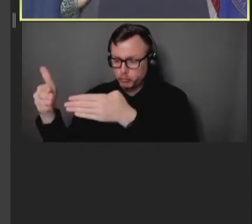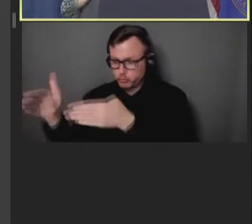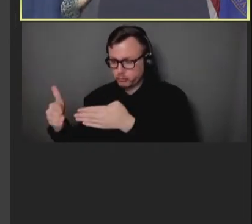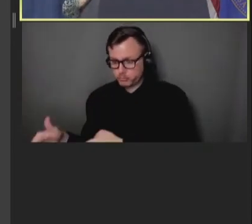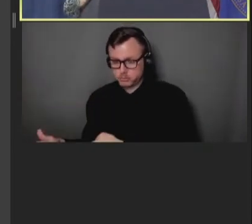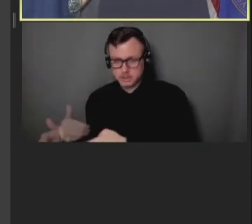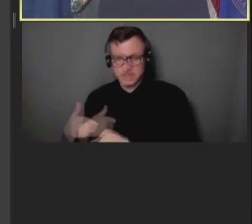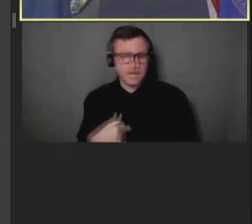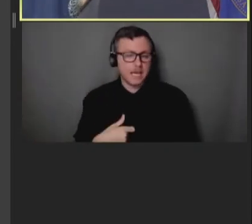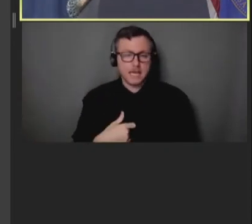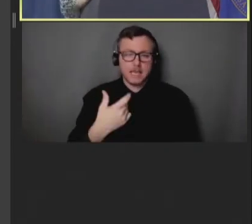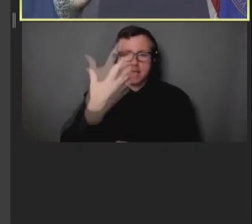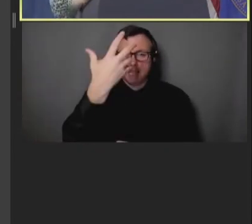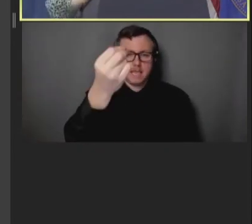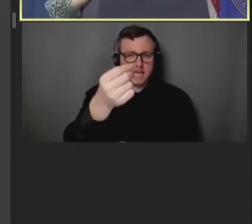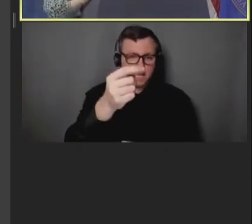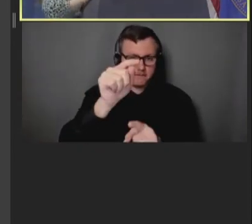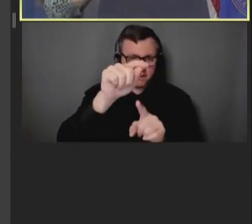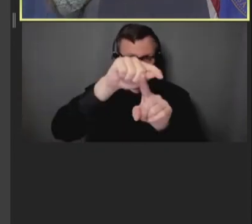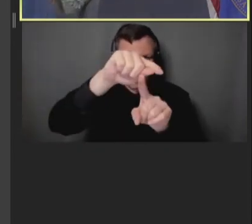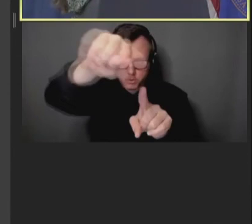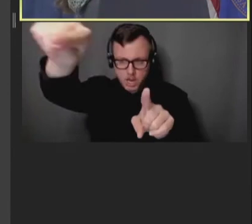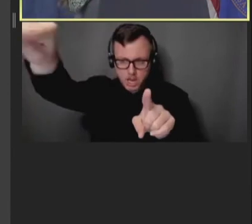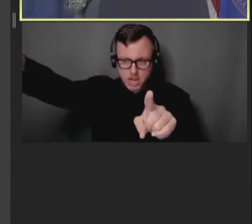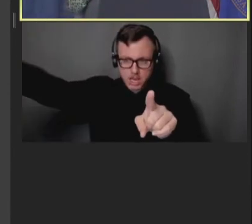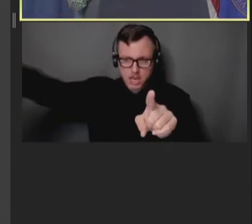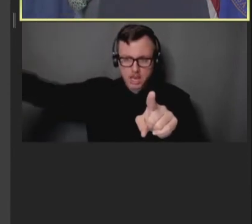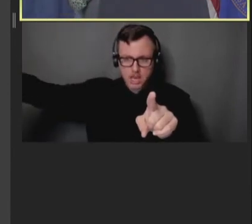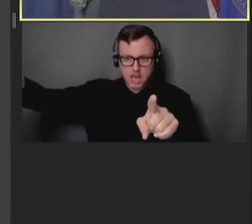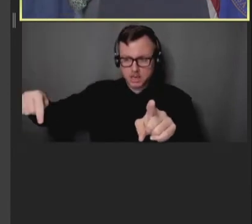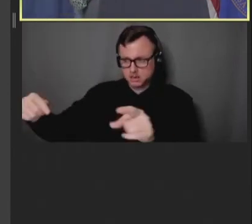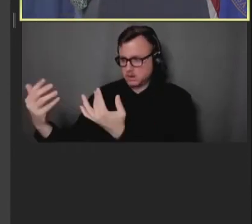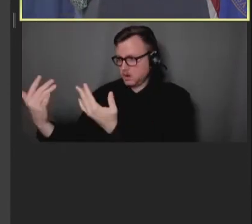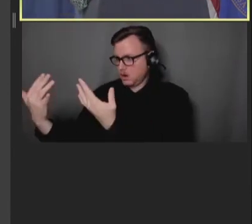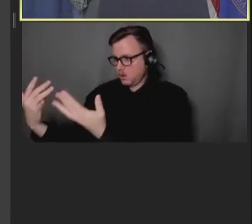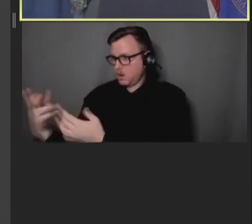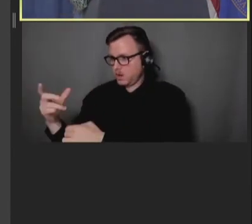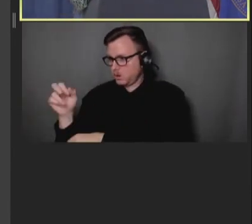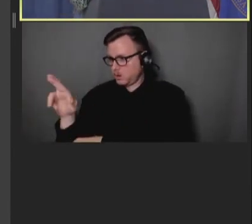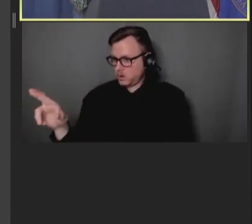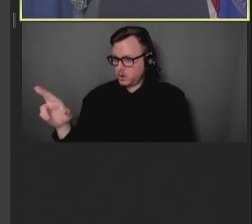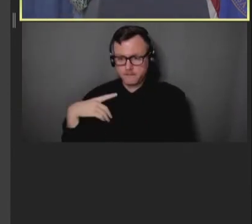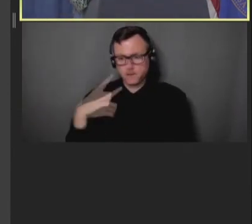door around to the parking lot, or you can wait in your car for your 10-minute waiting time.